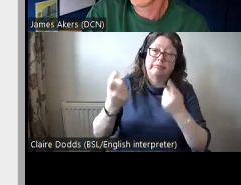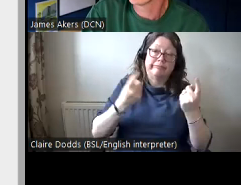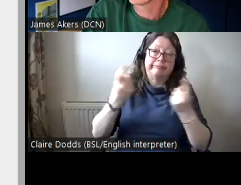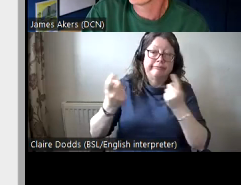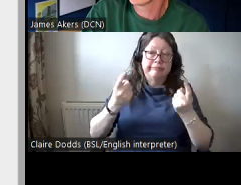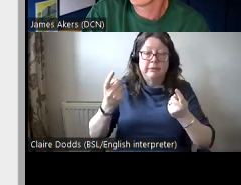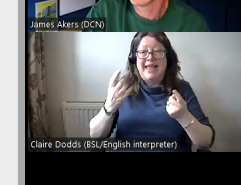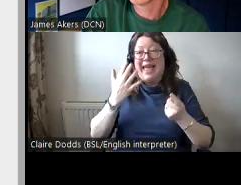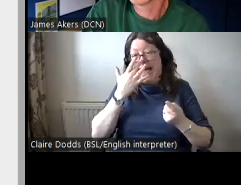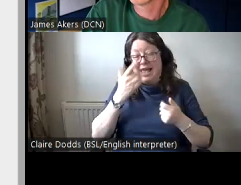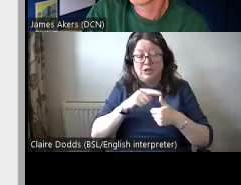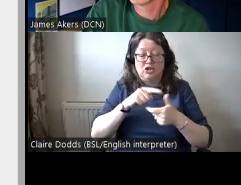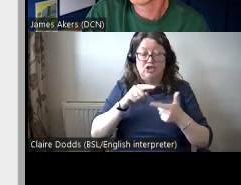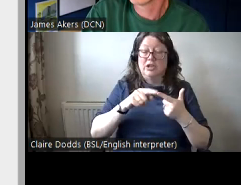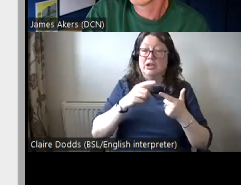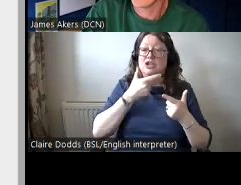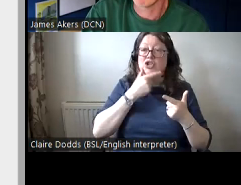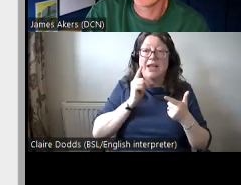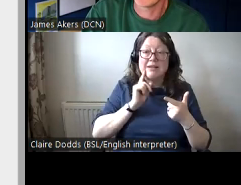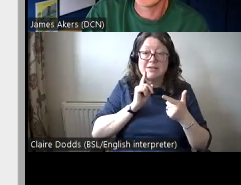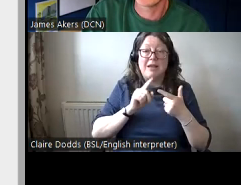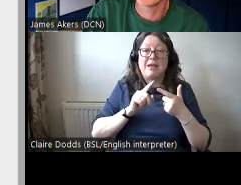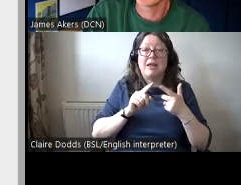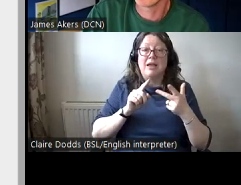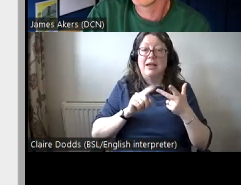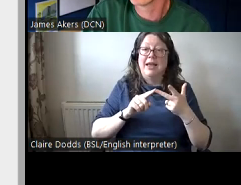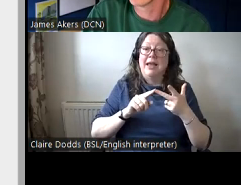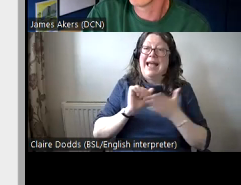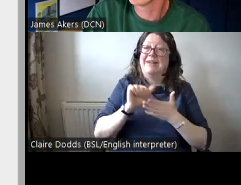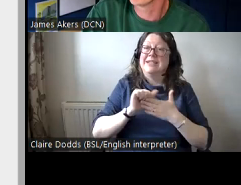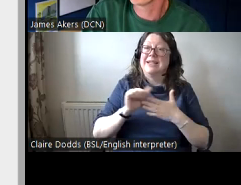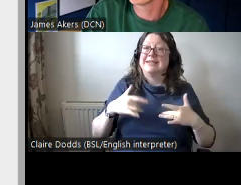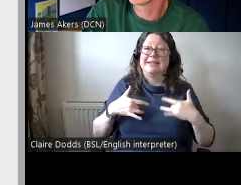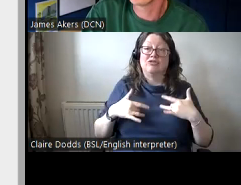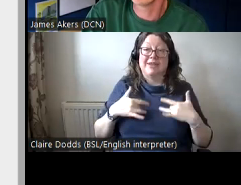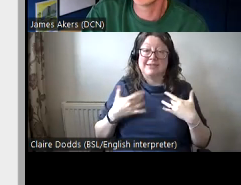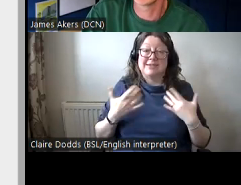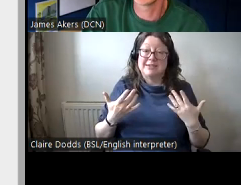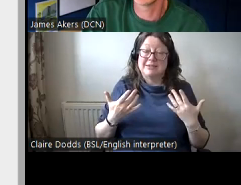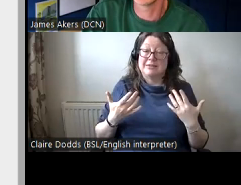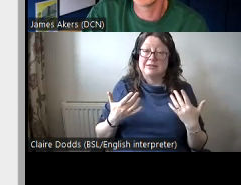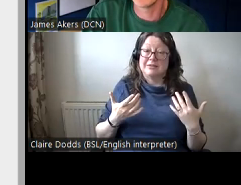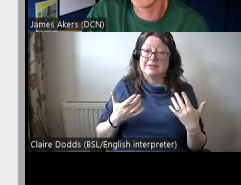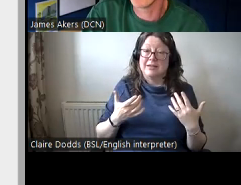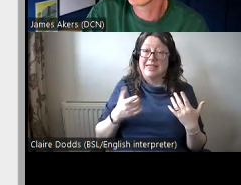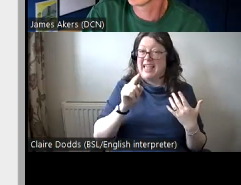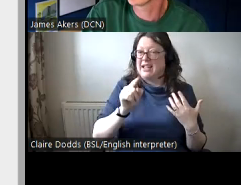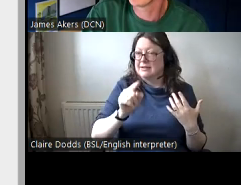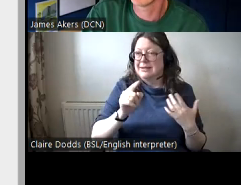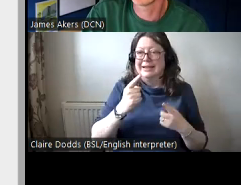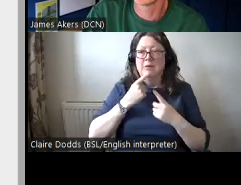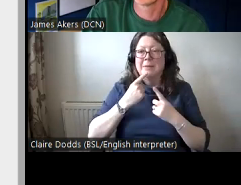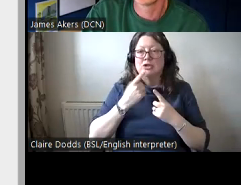and their advertising interests as well. Those things uses the Google Advertising Network.